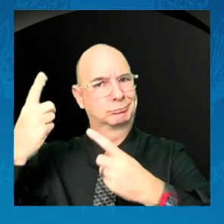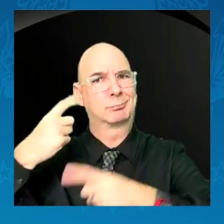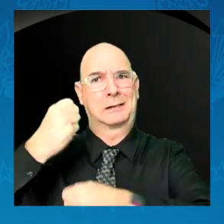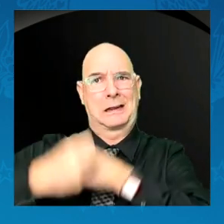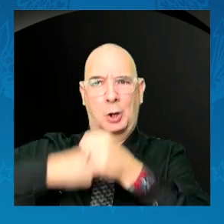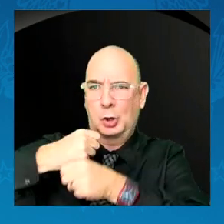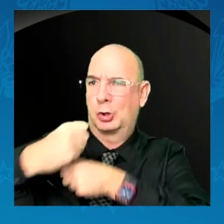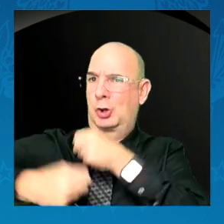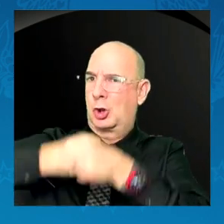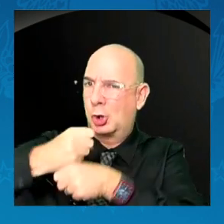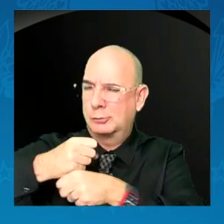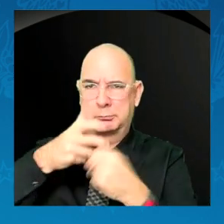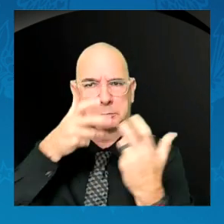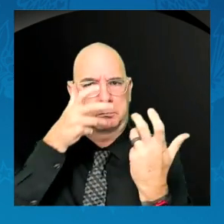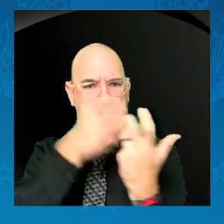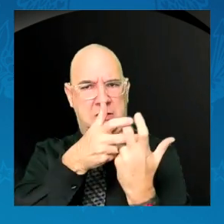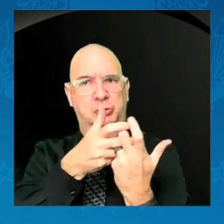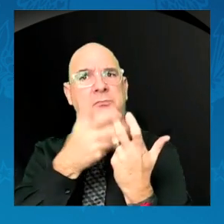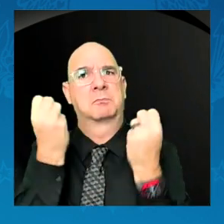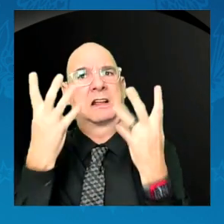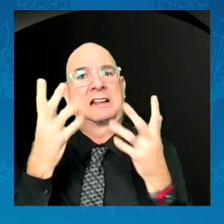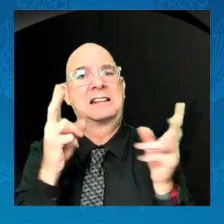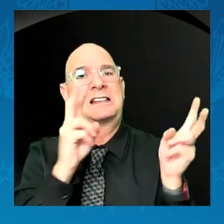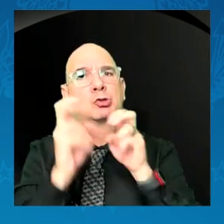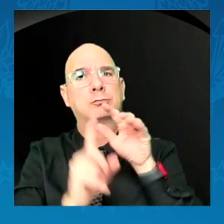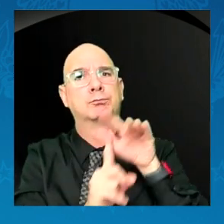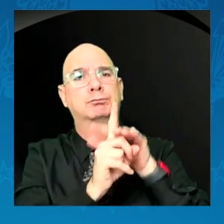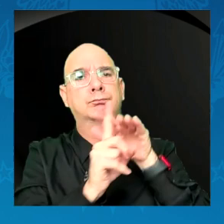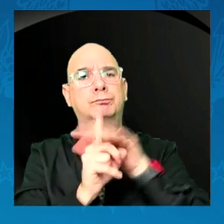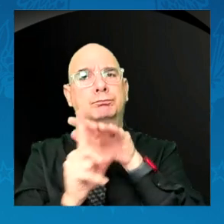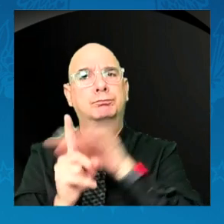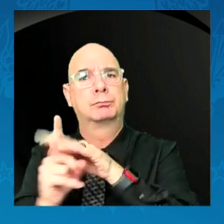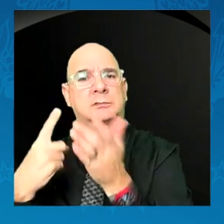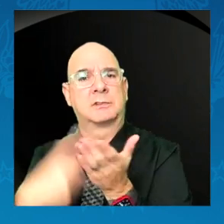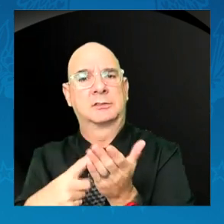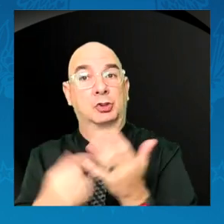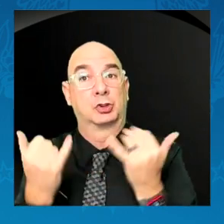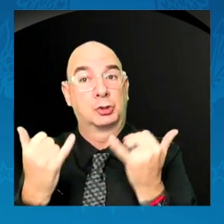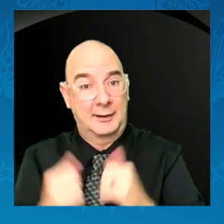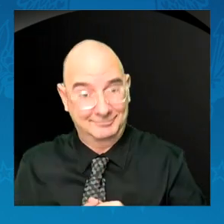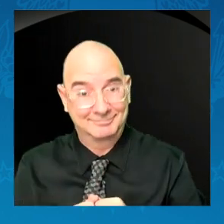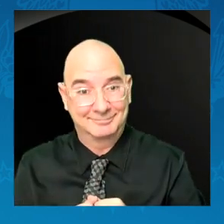that you've highlighted in today's discussions. Our Exploration and Discovery subcommittee